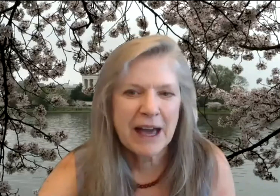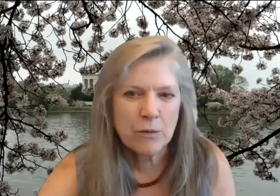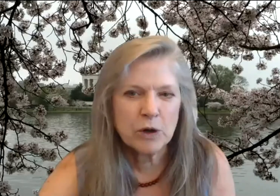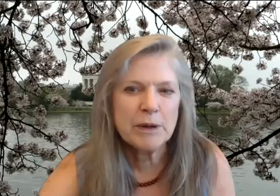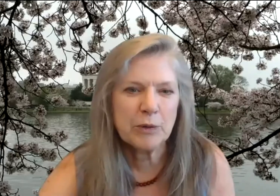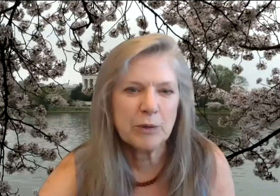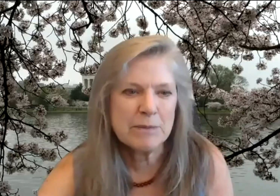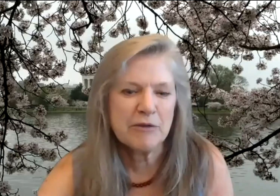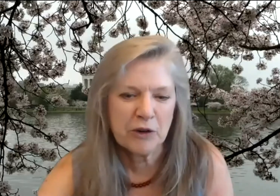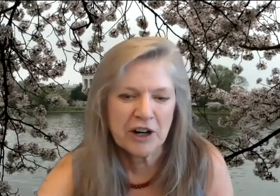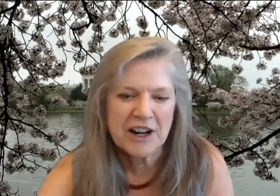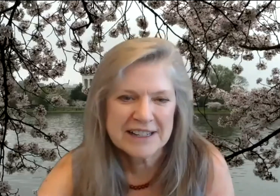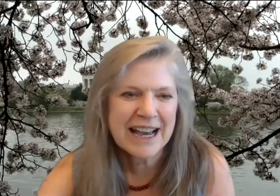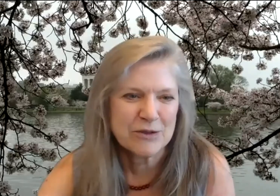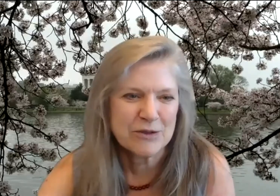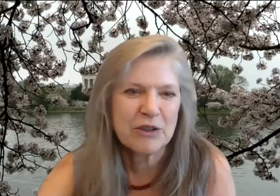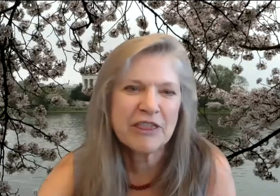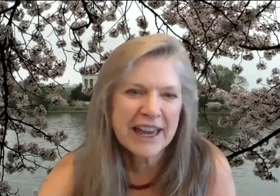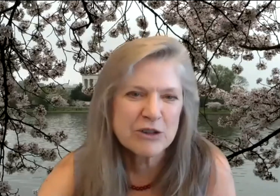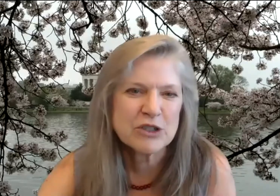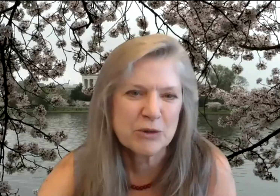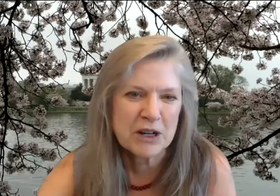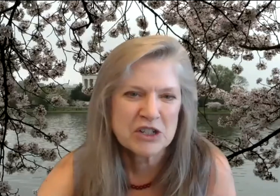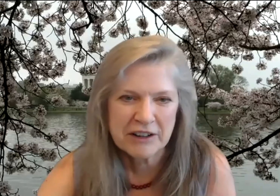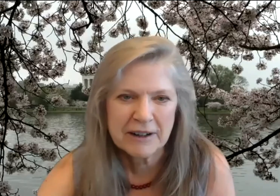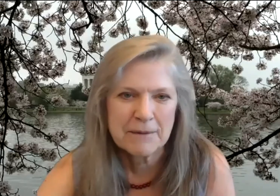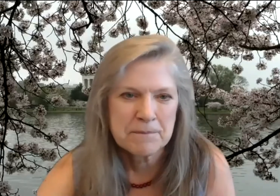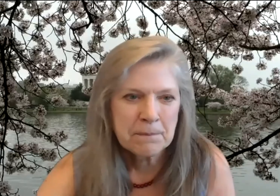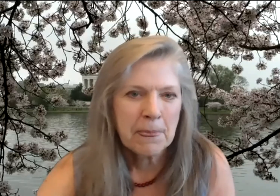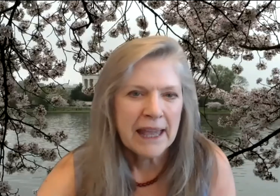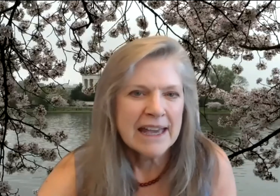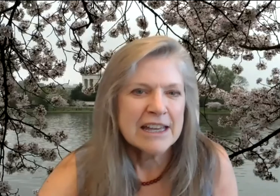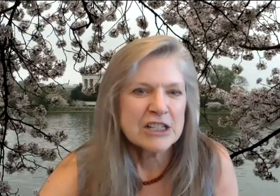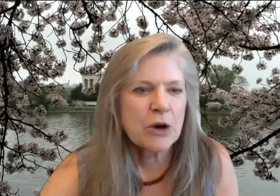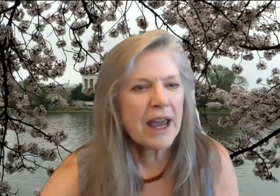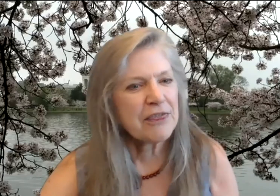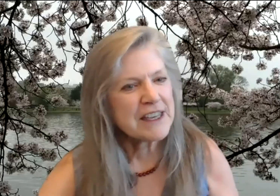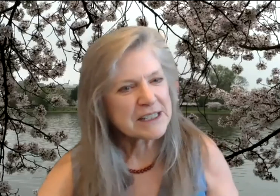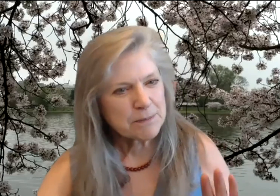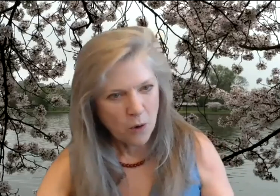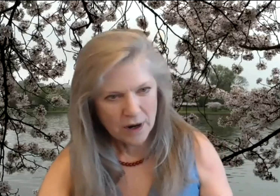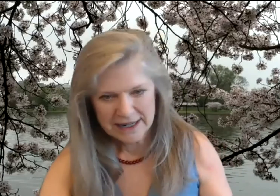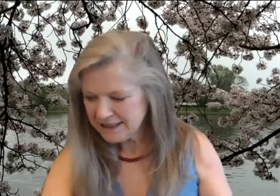that will be ready before our next Council. Thank you so much, Shefa. So at this point